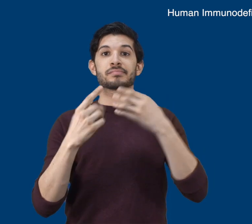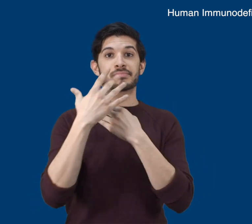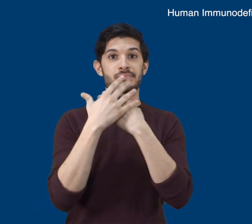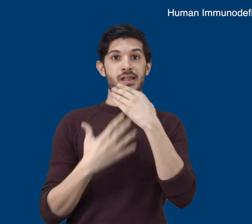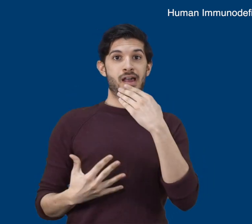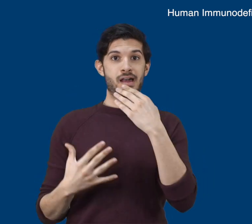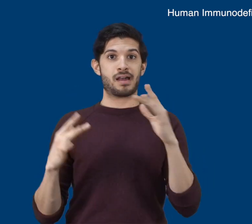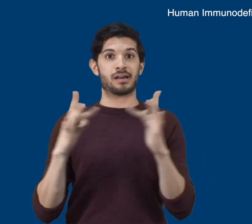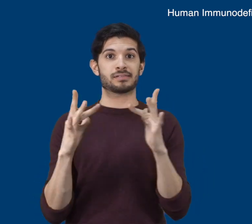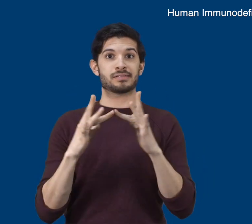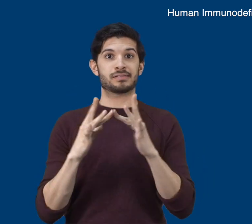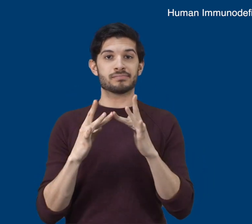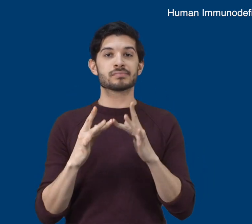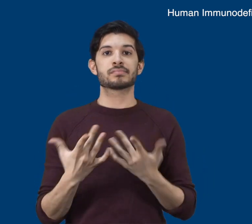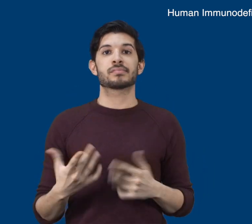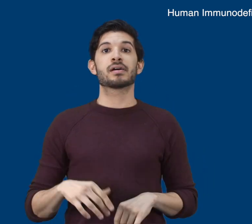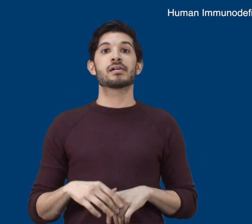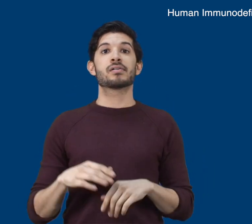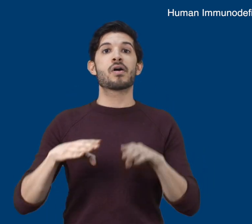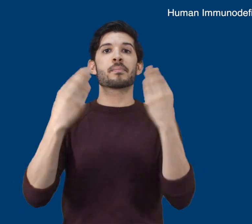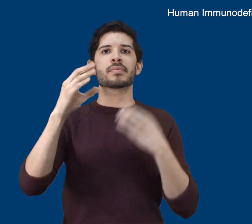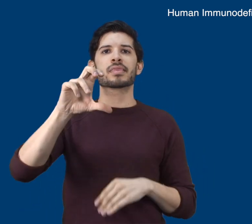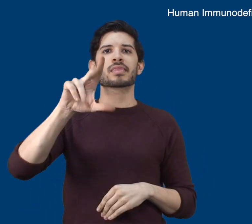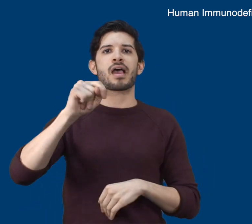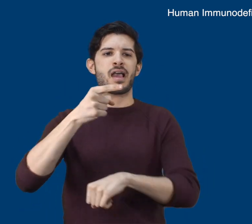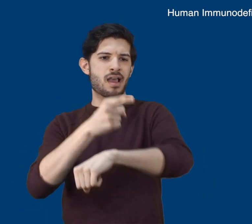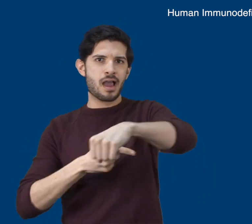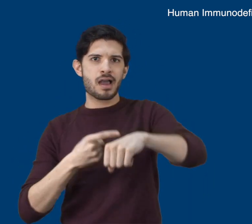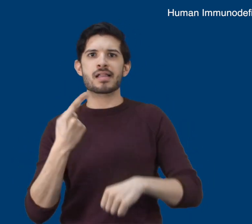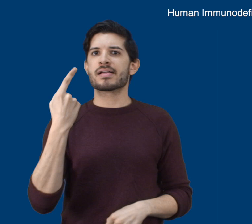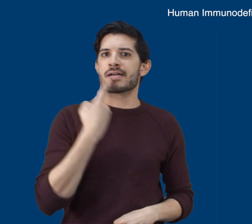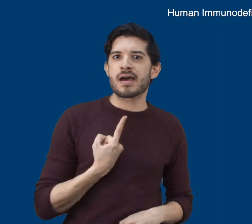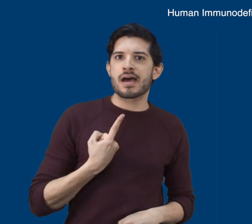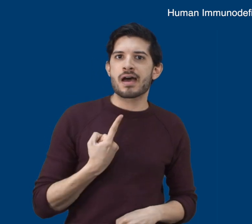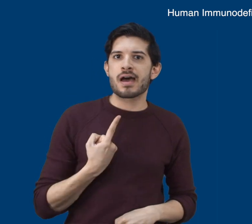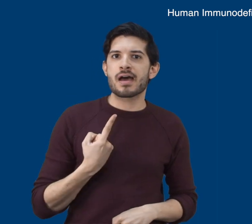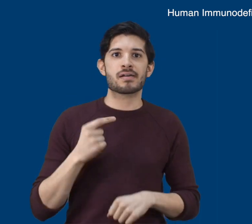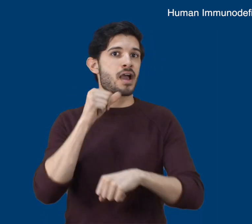3) Through contact with blood, such as open cut on the arm or on the lip